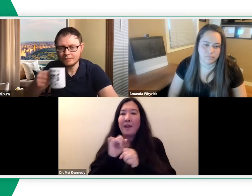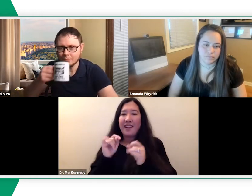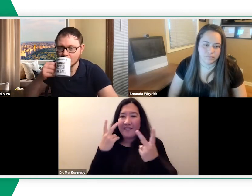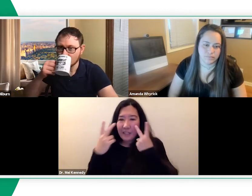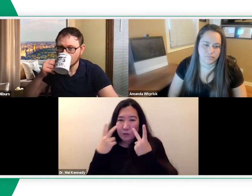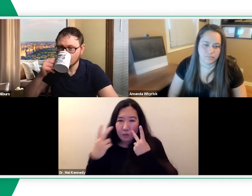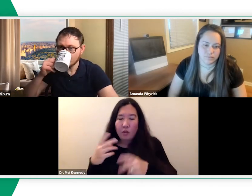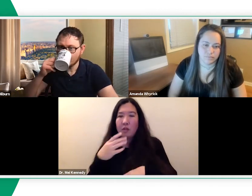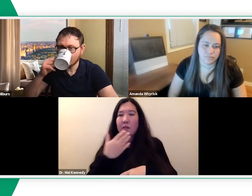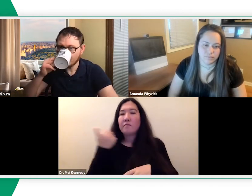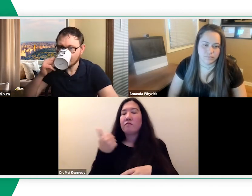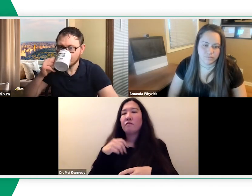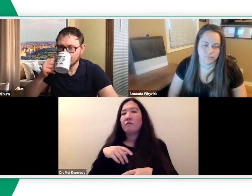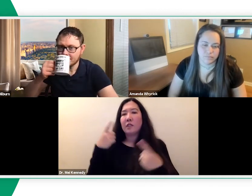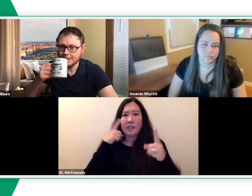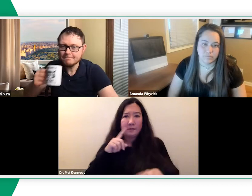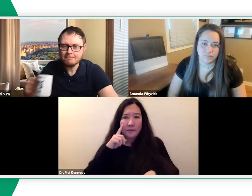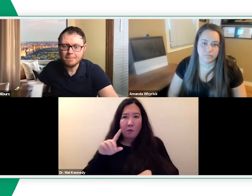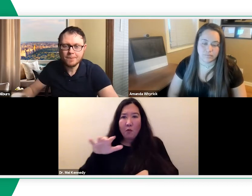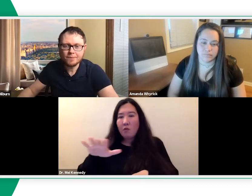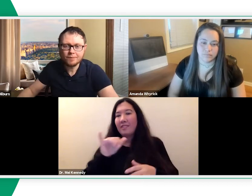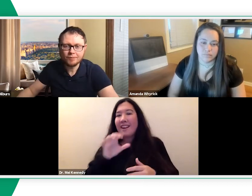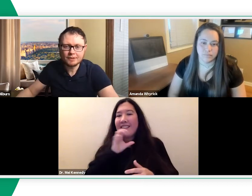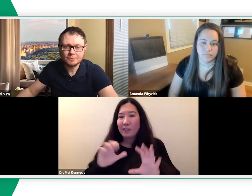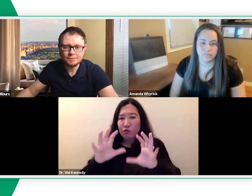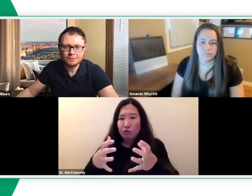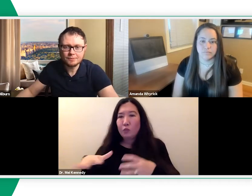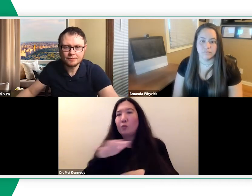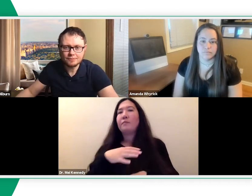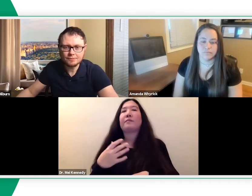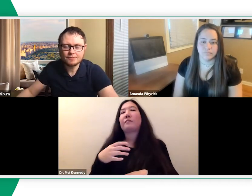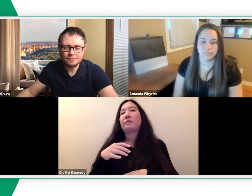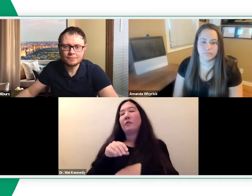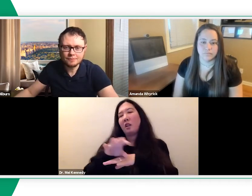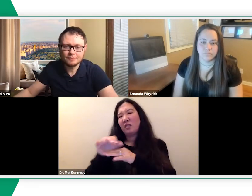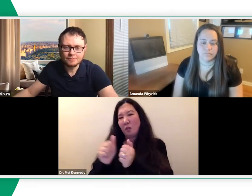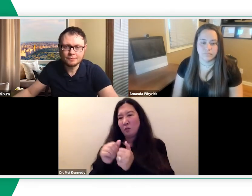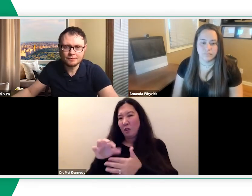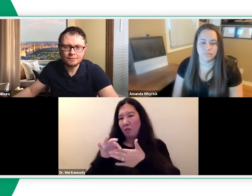development. We pieced it together in a way to make it more visual, and in a way that